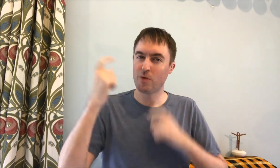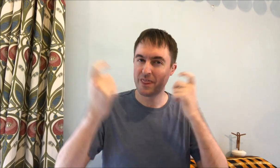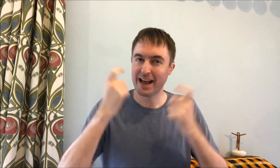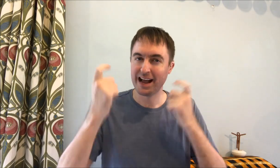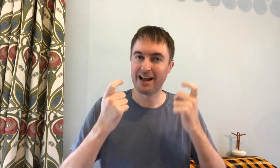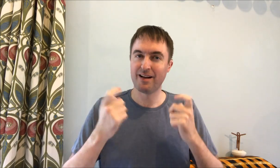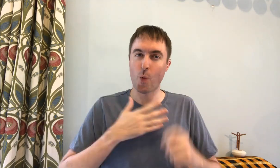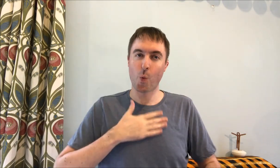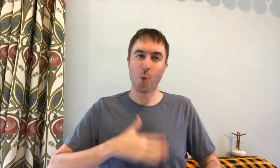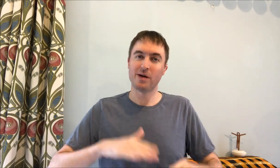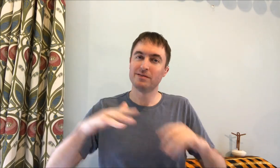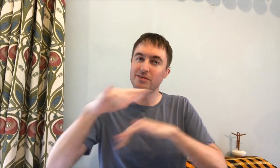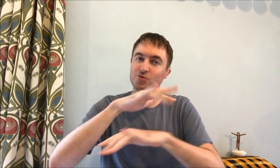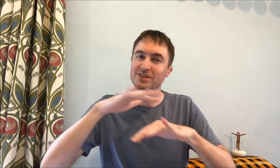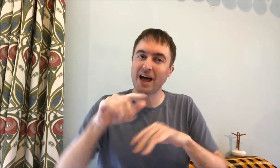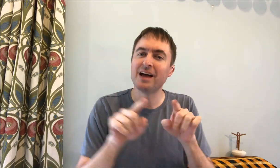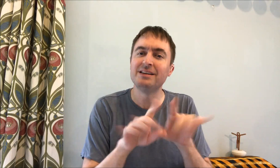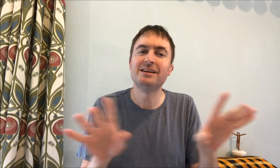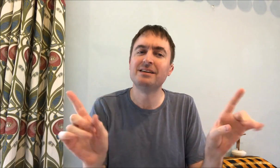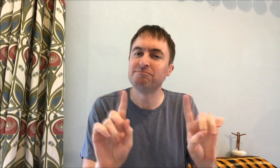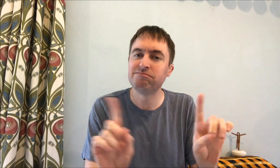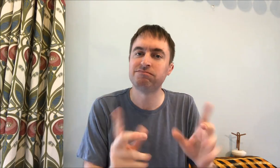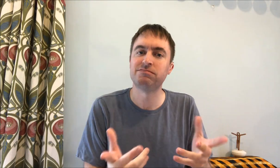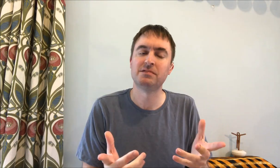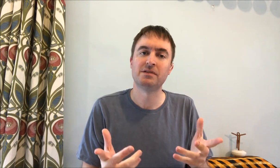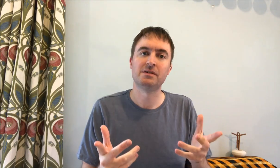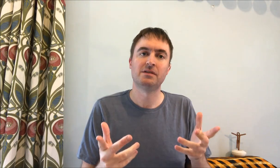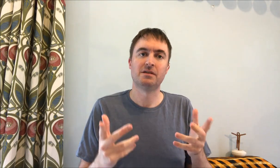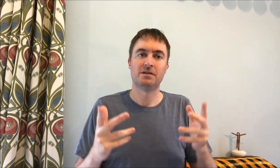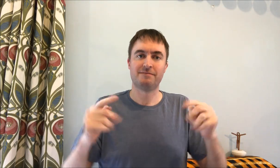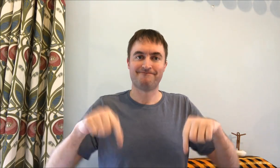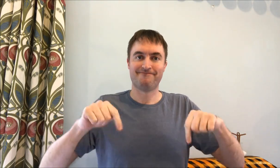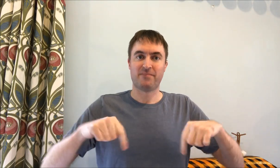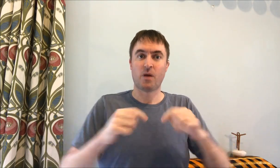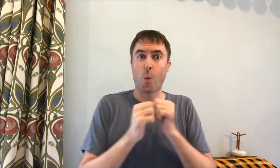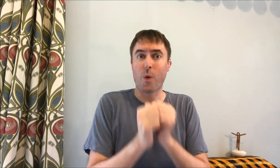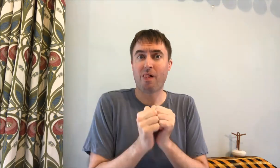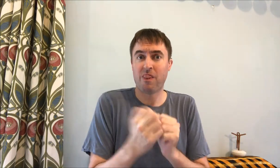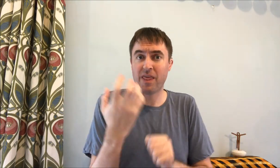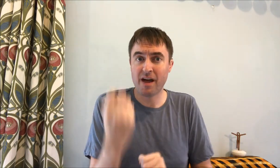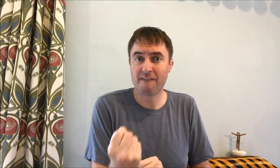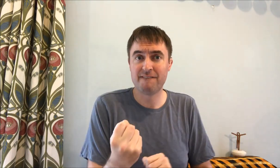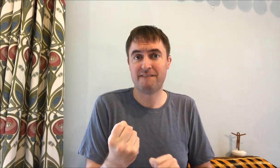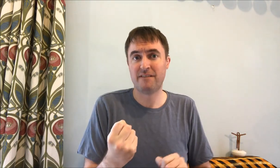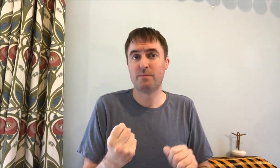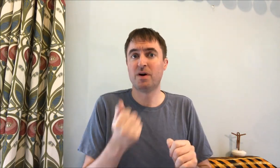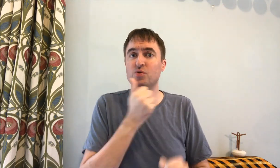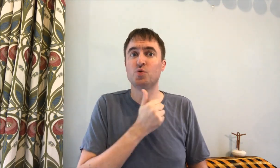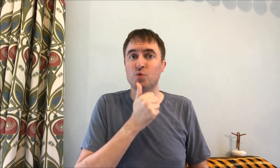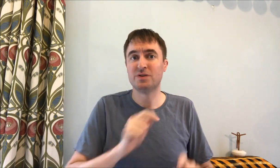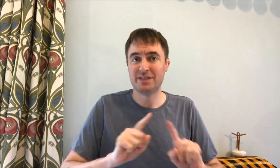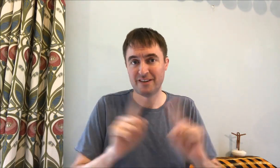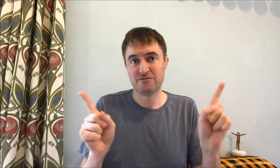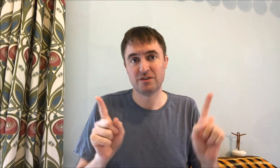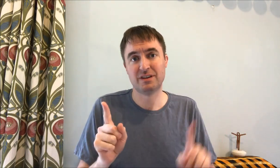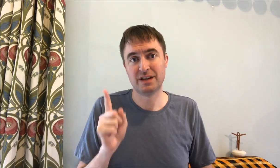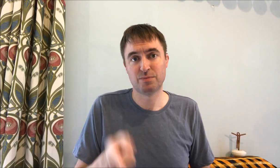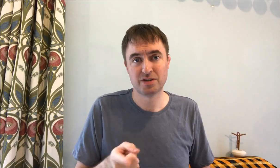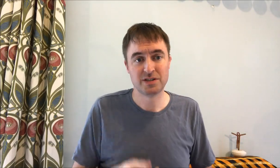We need to think about what kind of society we want to live in. We have the wealth to do it, but we need to use it differently.